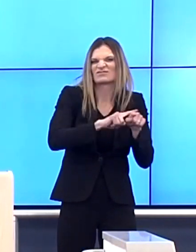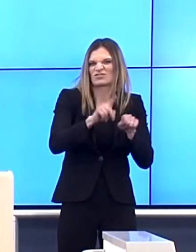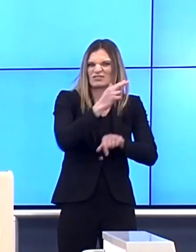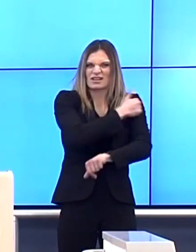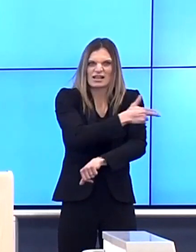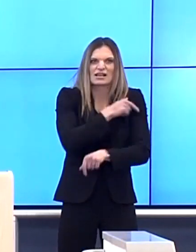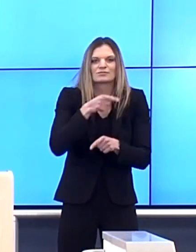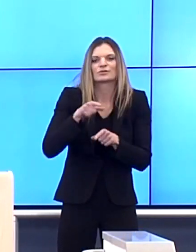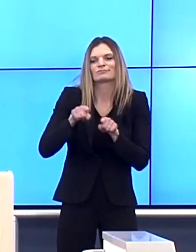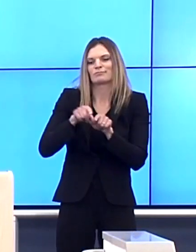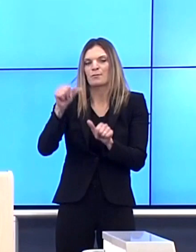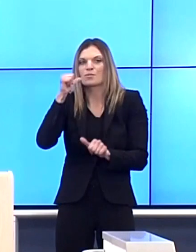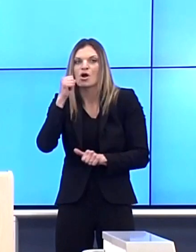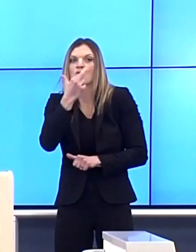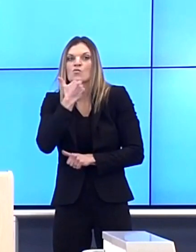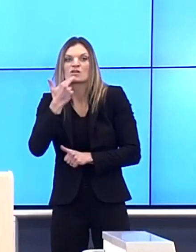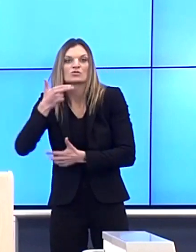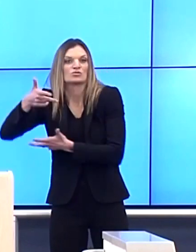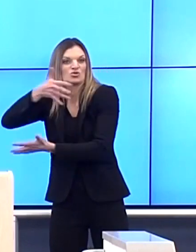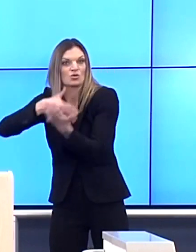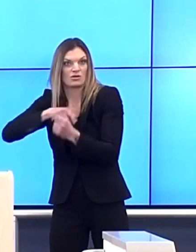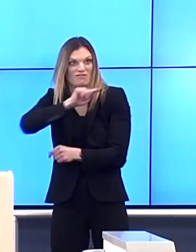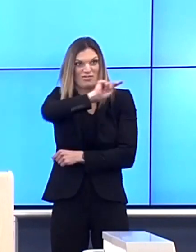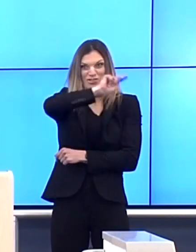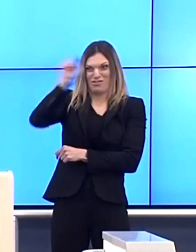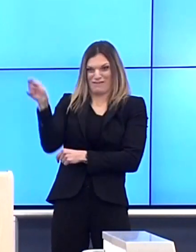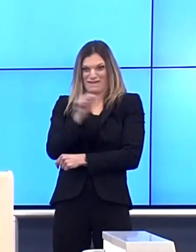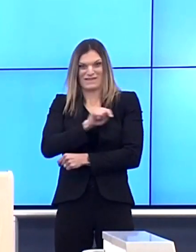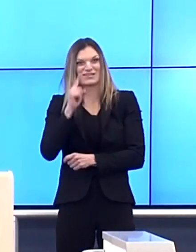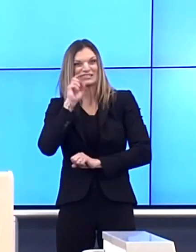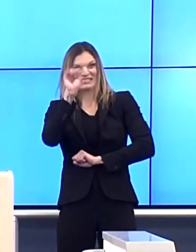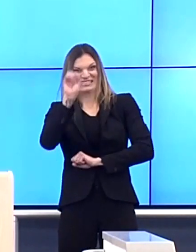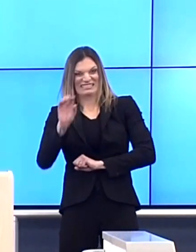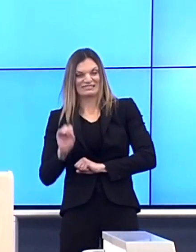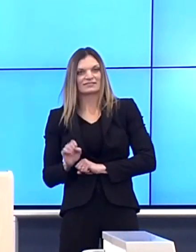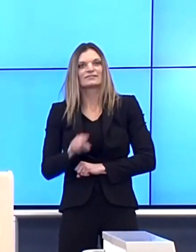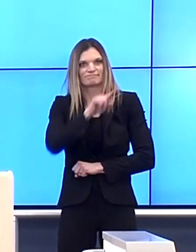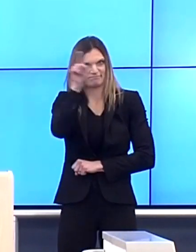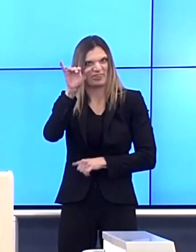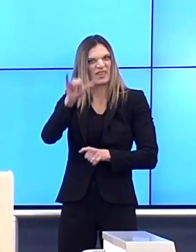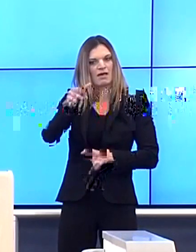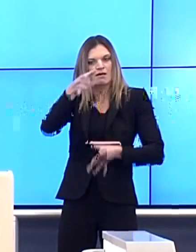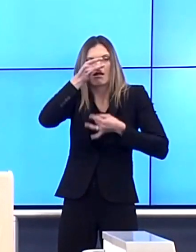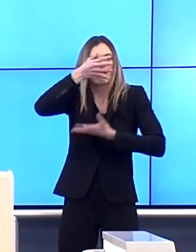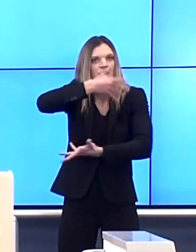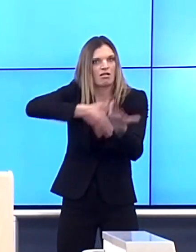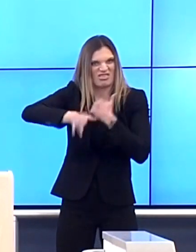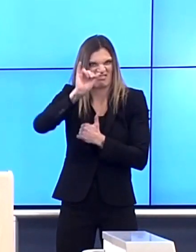MANUFACTURING AND CONSTRUCTION, HEALTHCARE, BARS AND HEALTHCARE, BARS AND RESTAURANTS, AND SOCIAL RESTAURANTS, AND SOCIAL GATHERINGS. GATHERINGS. LET ME TALK A LILE BIT MORE LET ME TALK A LILE BIT MORE ABOUT SCHOOLS.